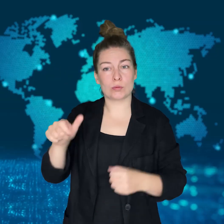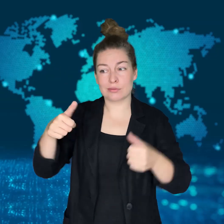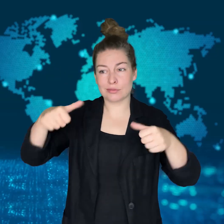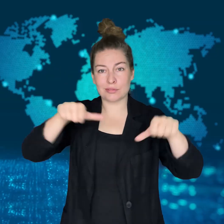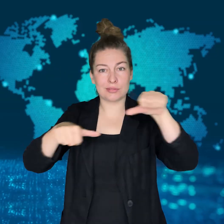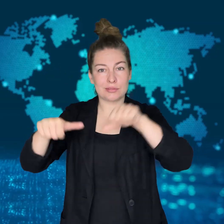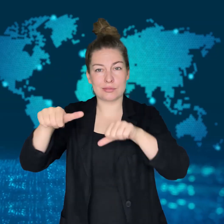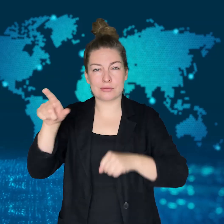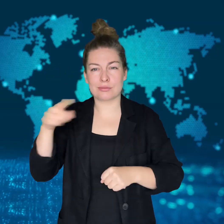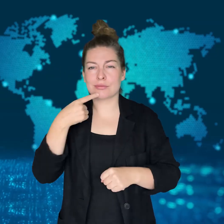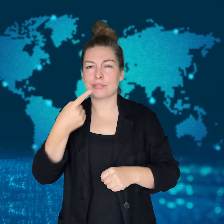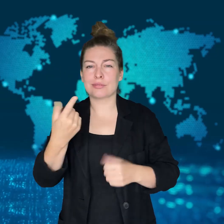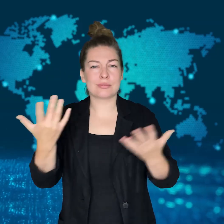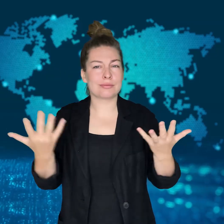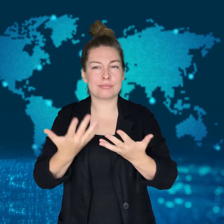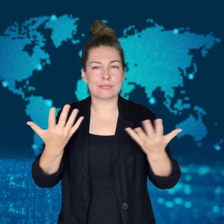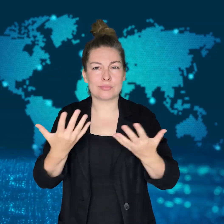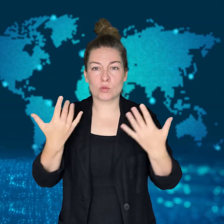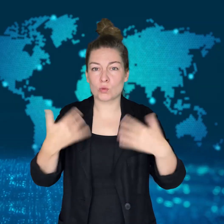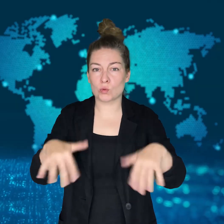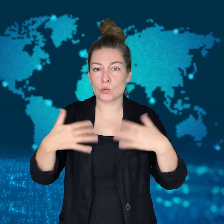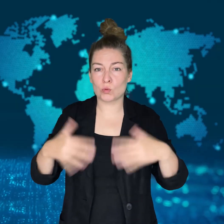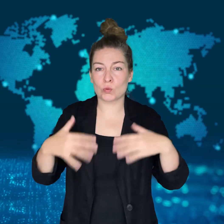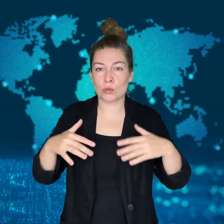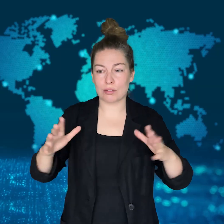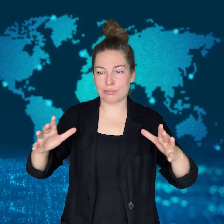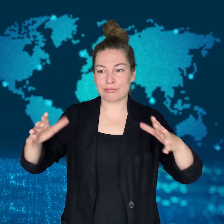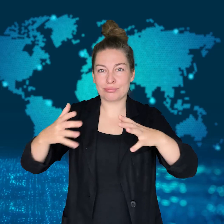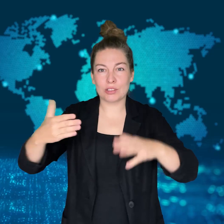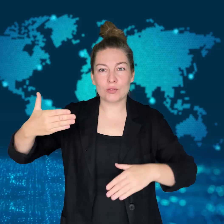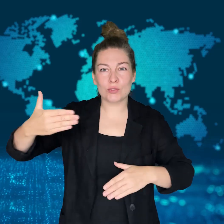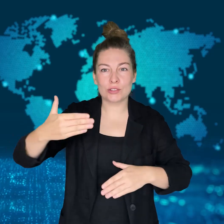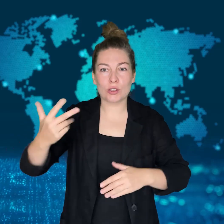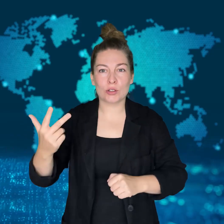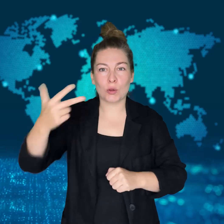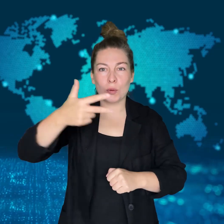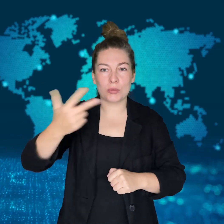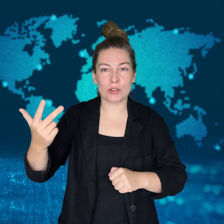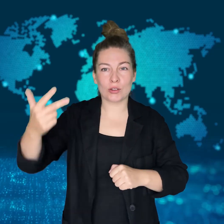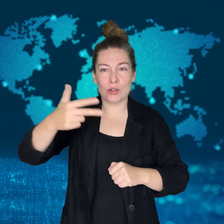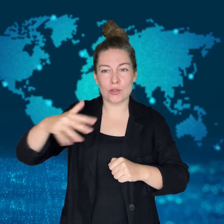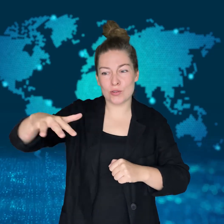Technology, and Innovation confirmed that there were